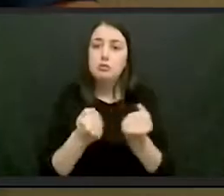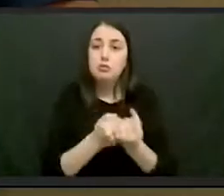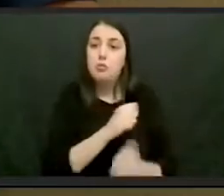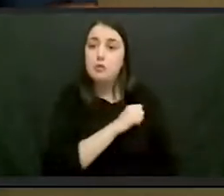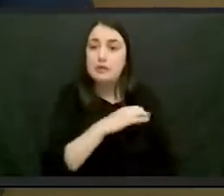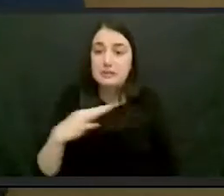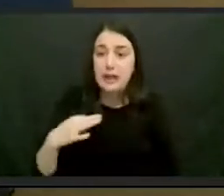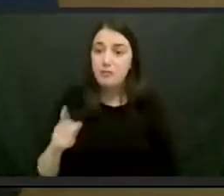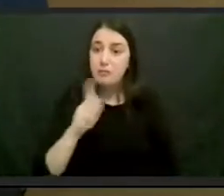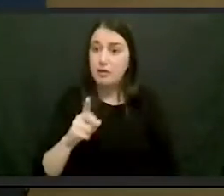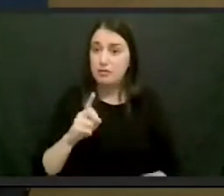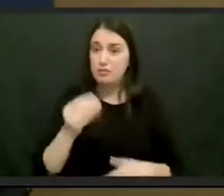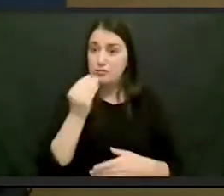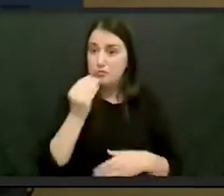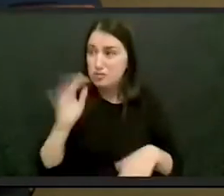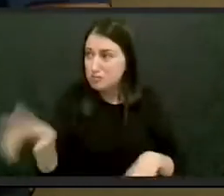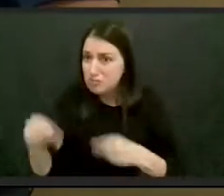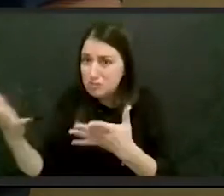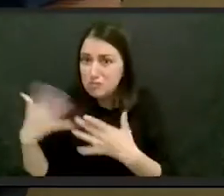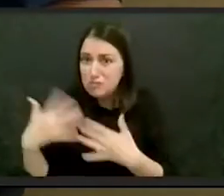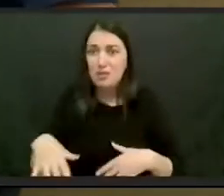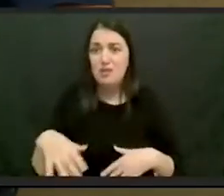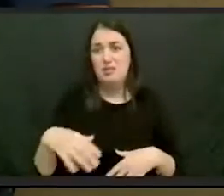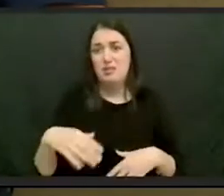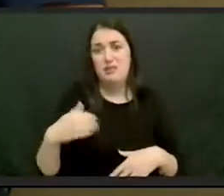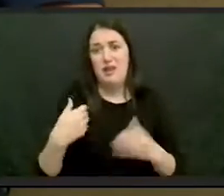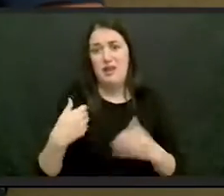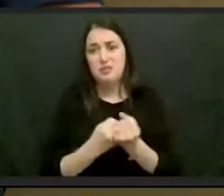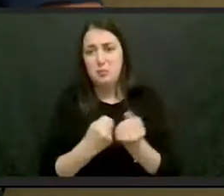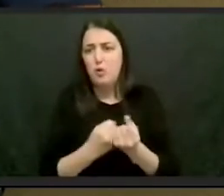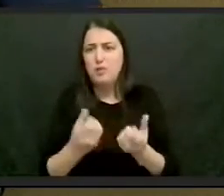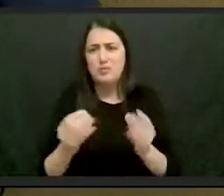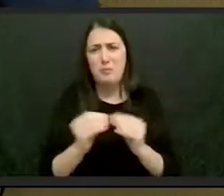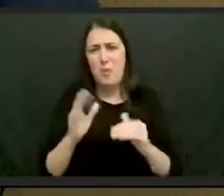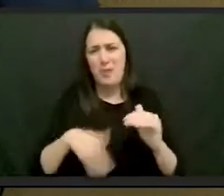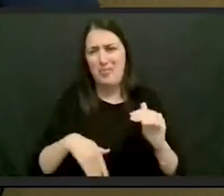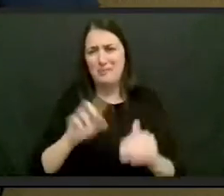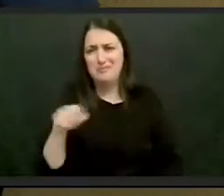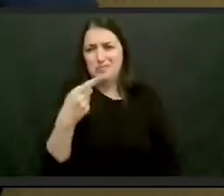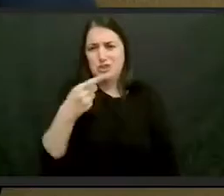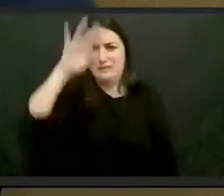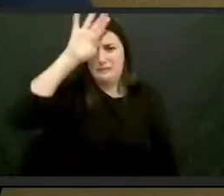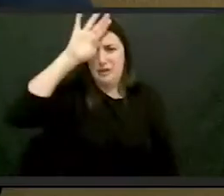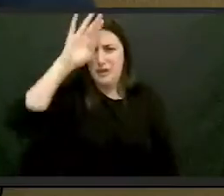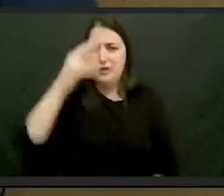teams. There's a lot more to it than just the boots on the ground that are using hand tools and water to suppress the fire.